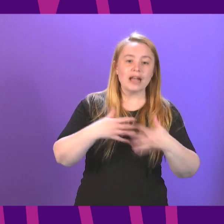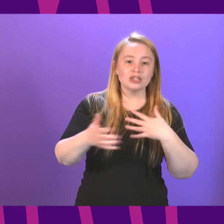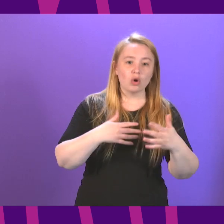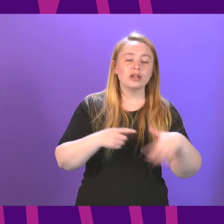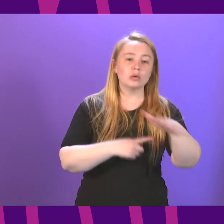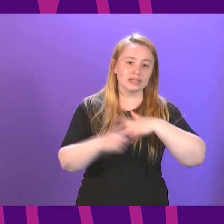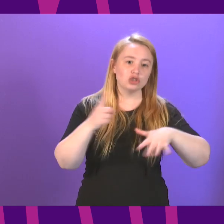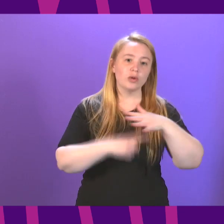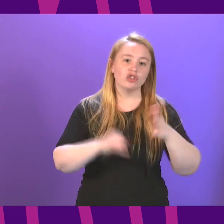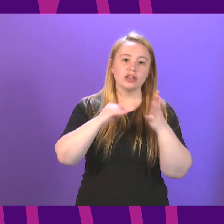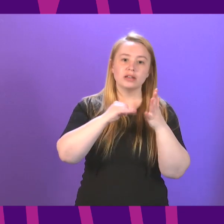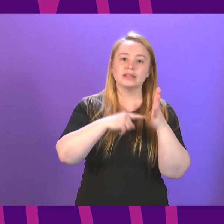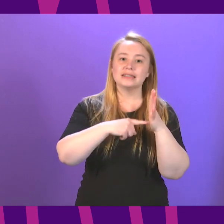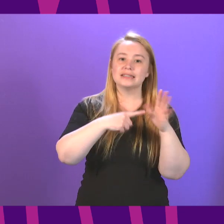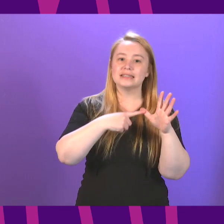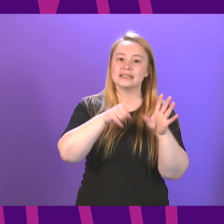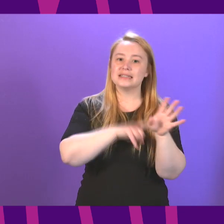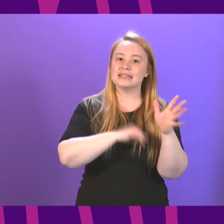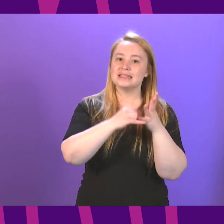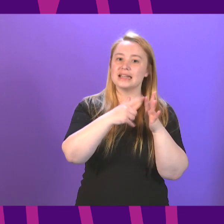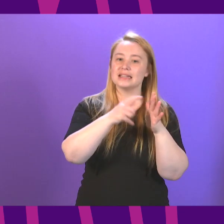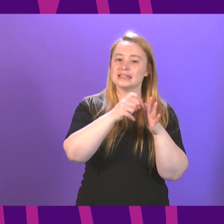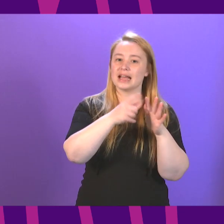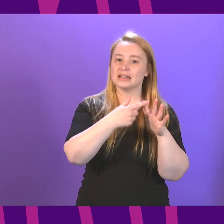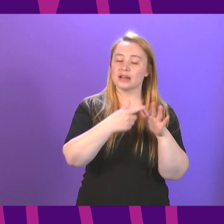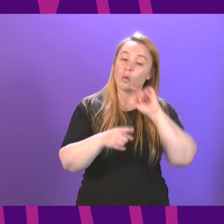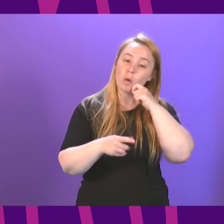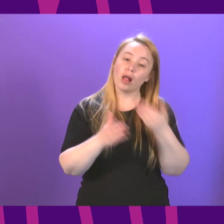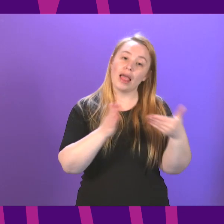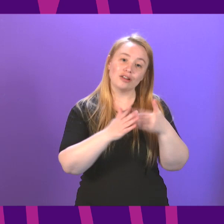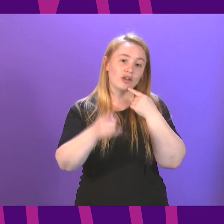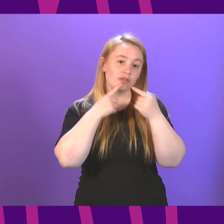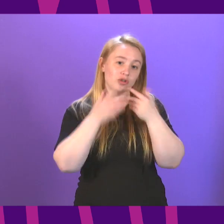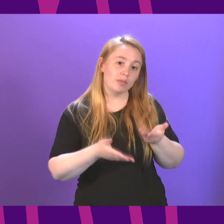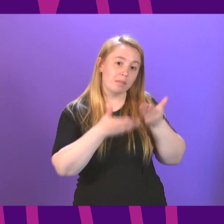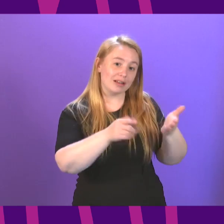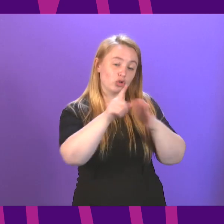As I said, we will get further information to Jenny Marra today. Given that this is likely to